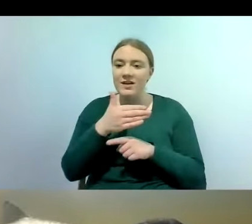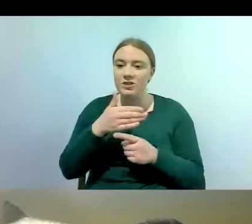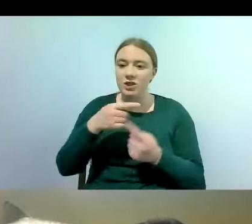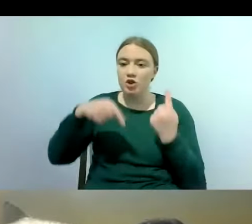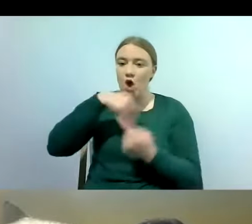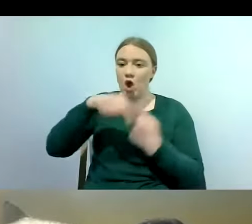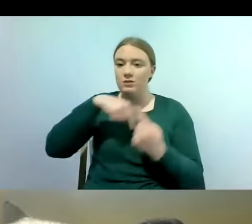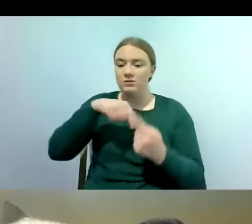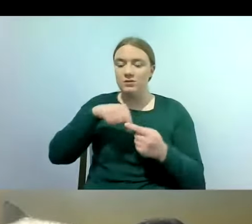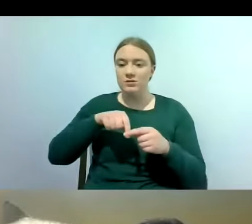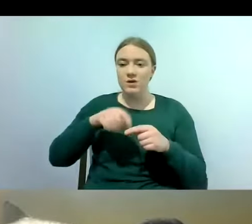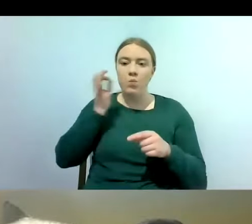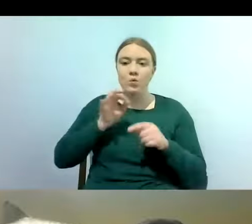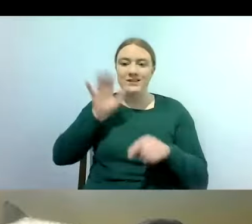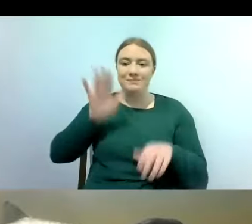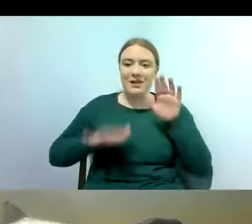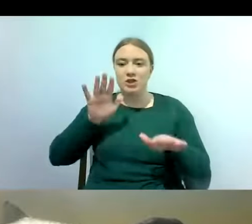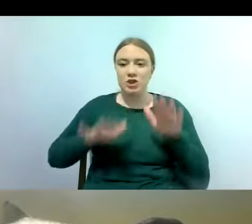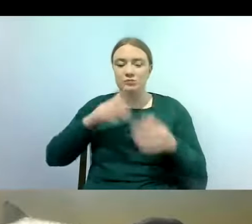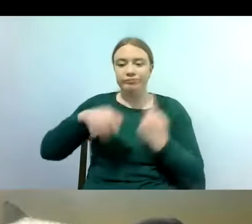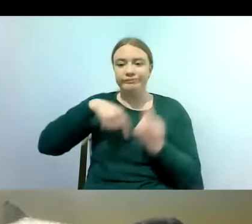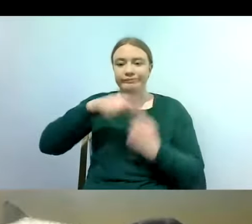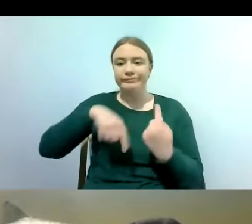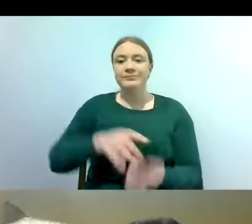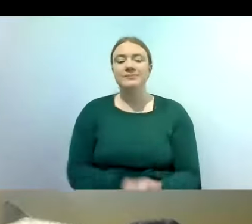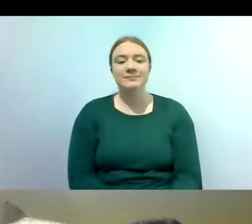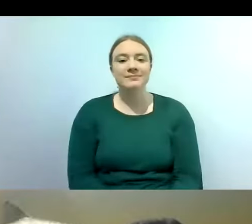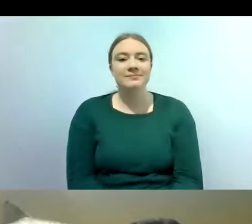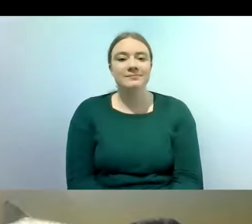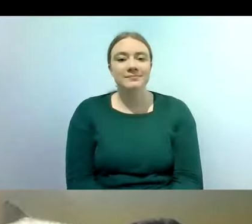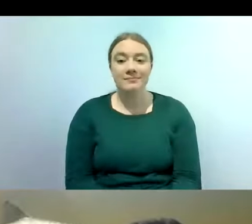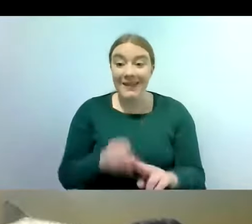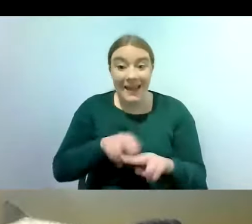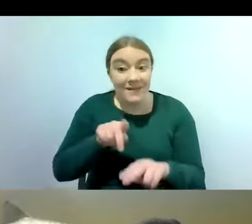this is this sound of the shad spawning and uh if you can't hear it to me it sounds a